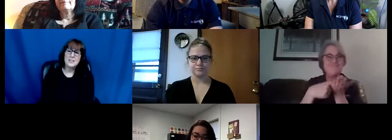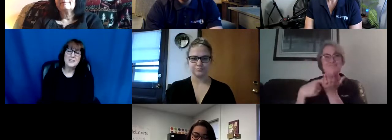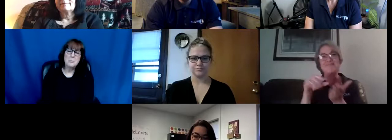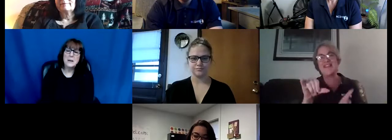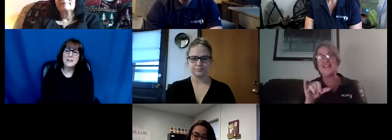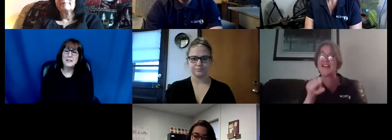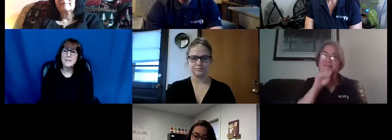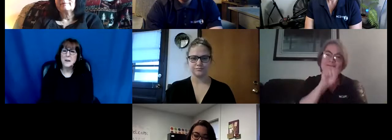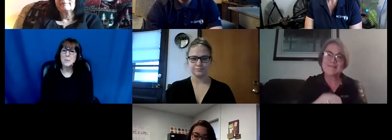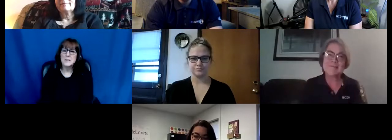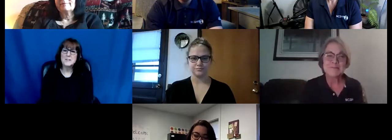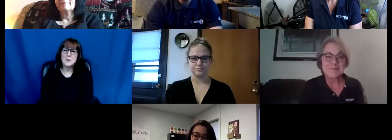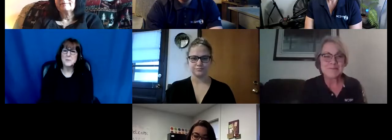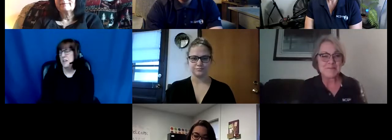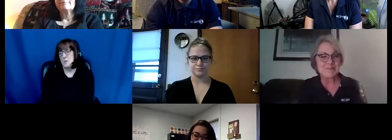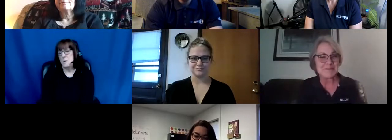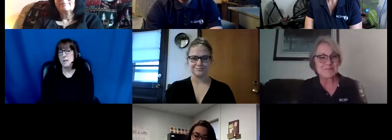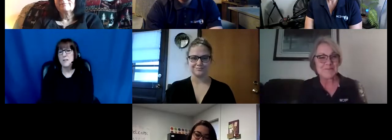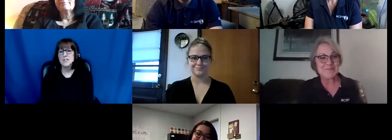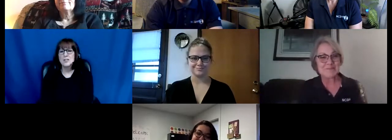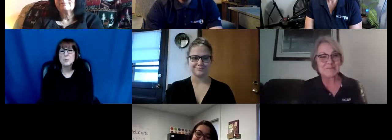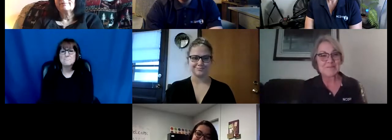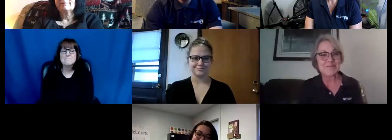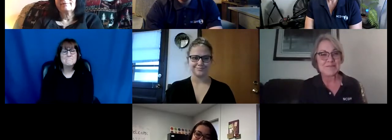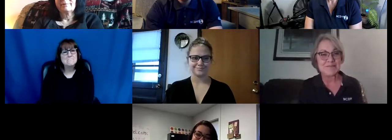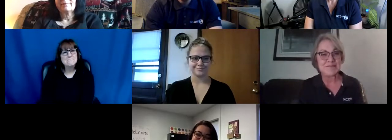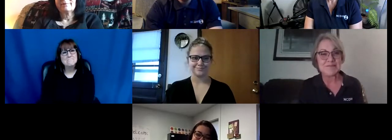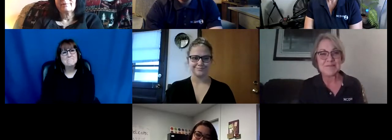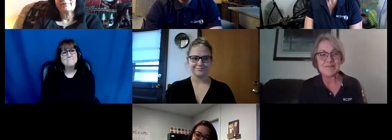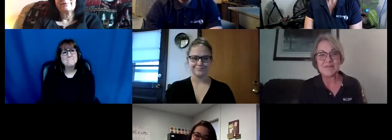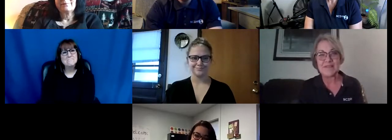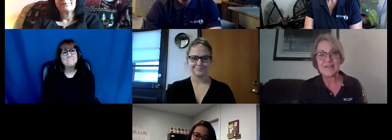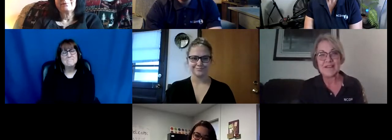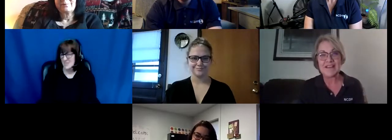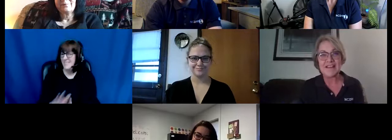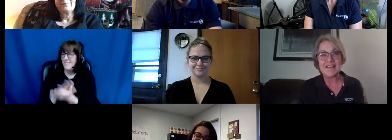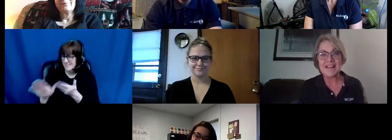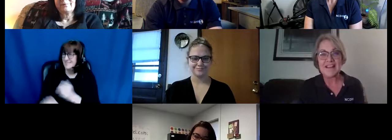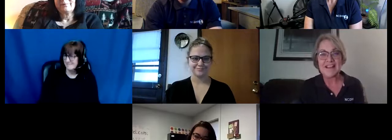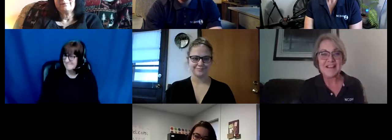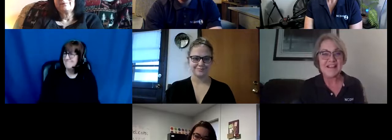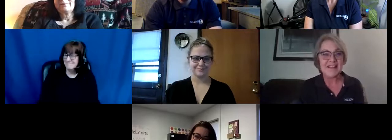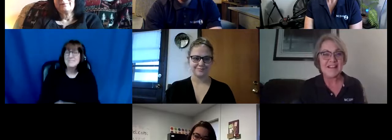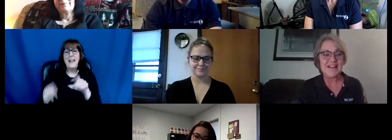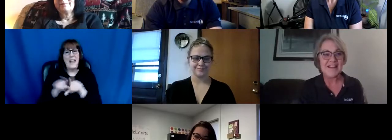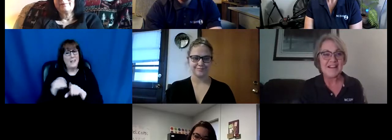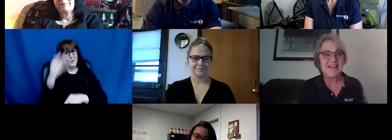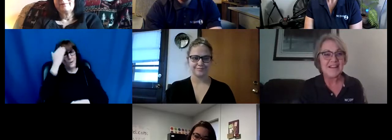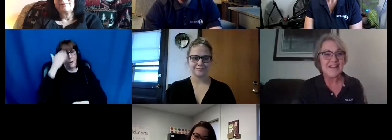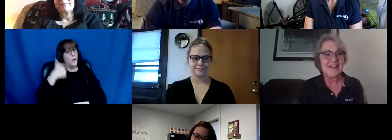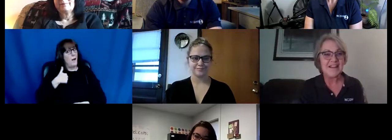embedded in them and so that's what we love to do nice as you know I am a big crafter so that